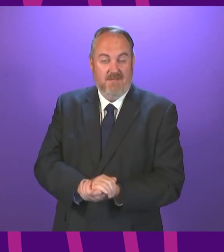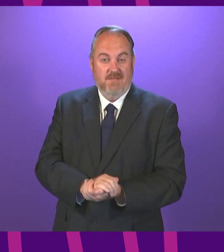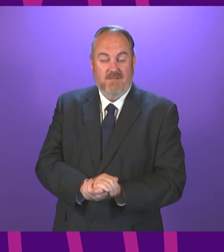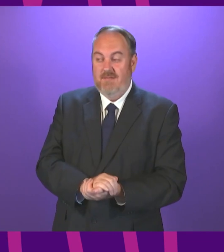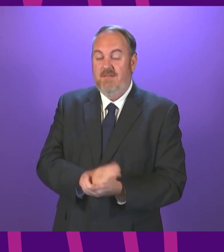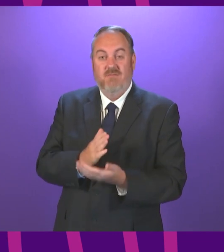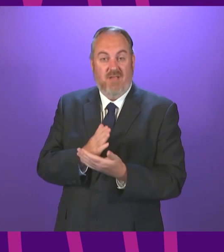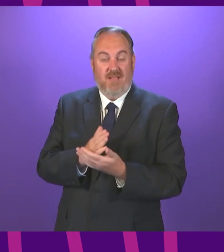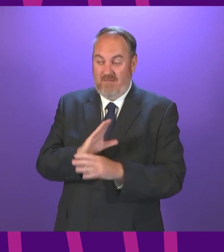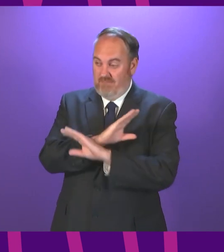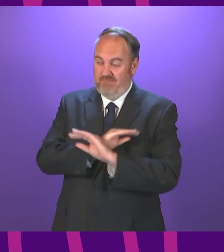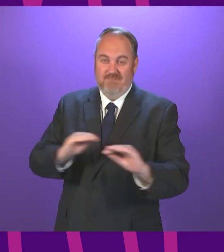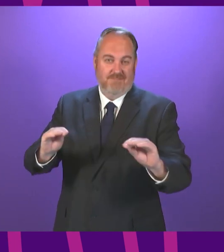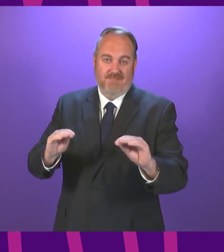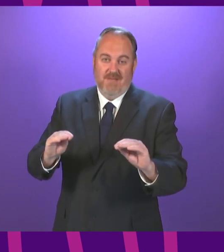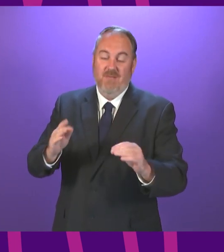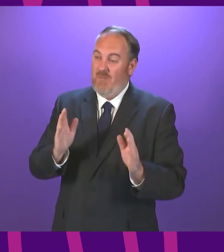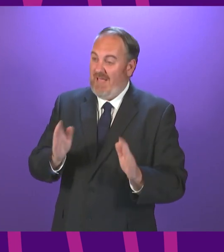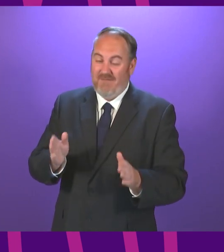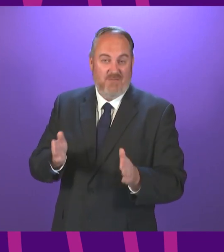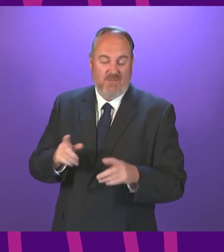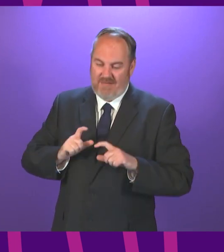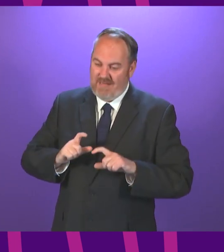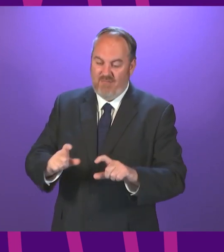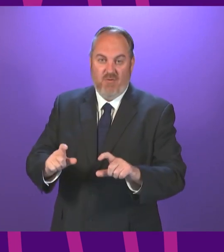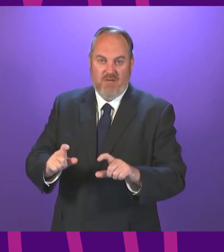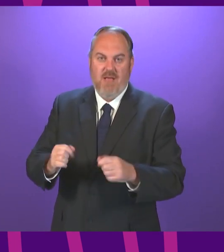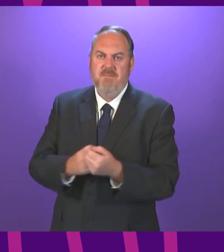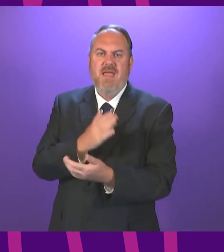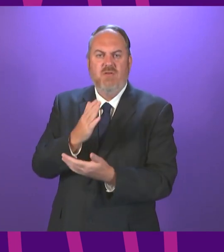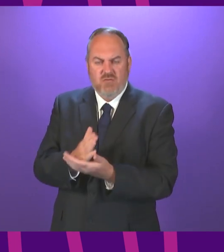should say so and we should do what is necessary to ensure compliance, and we should be prepared to